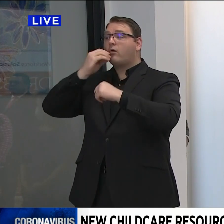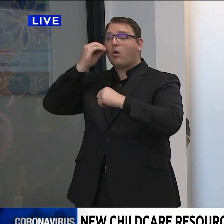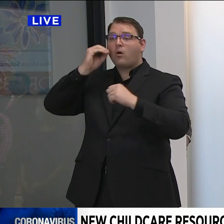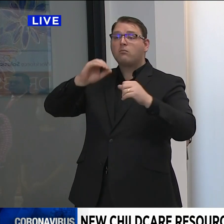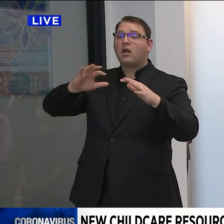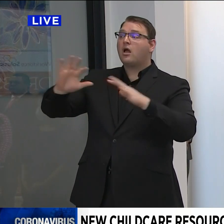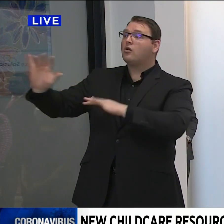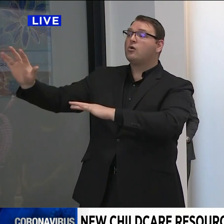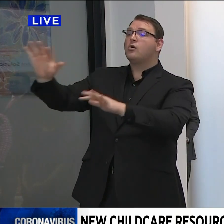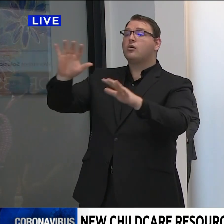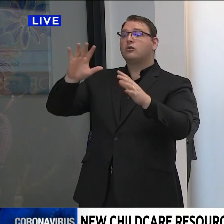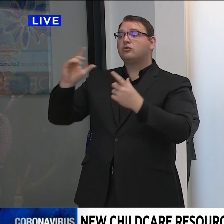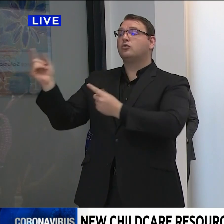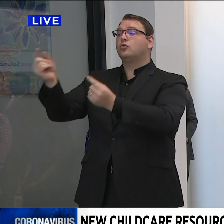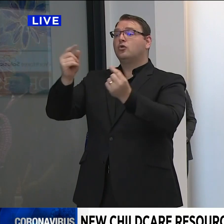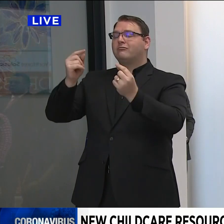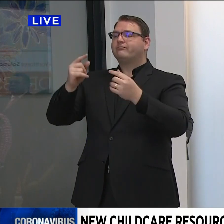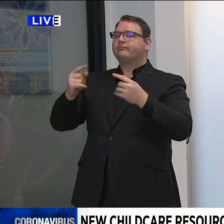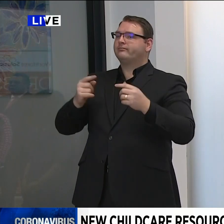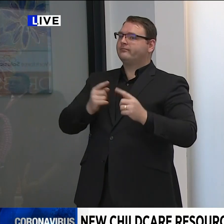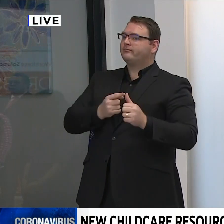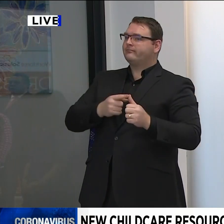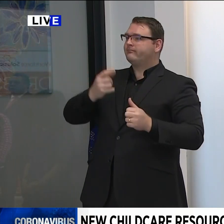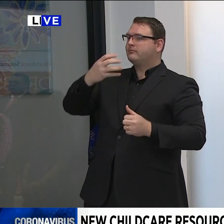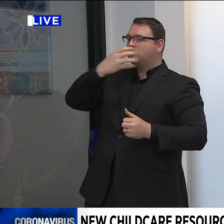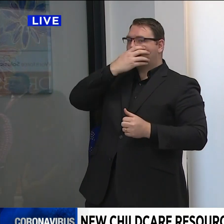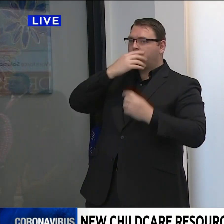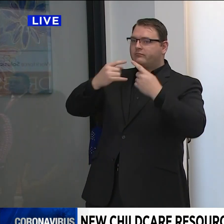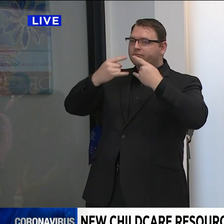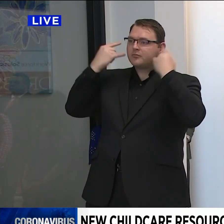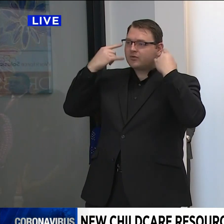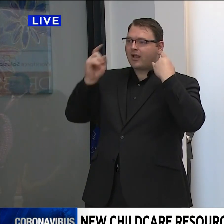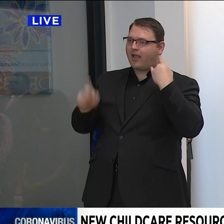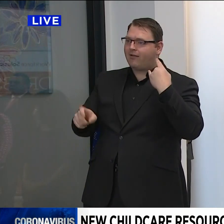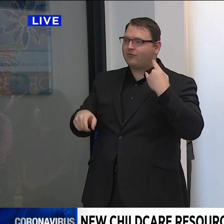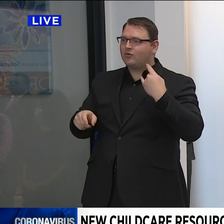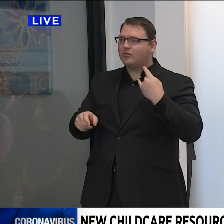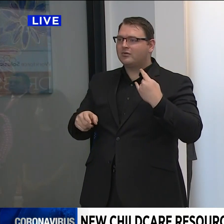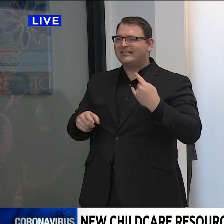distancing and so even though you’re out about wearing you’re out about wearing the mask, he still should the mask, he still should should stay away from other should stay away from other people and hopefully the mass